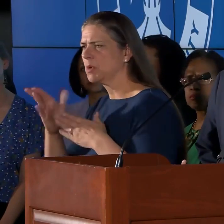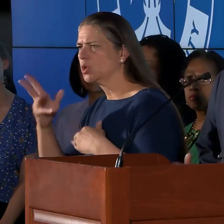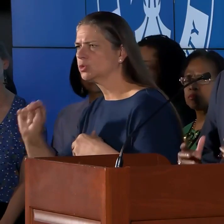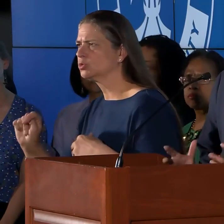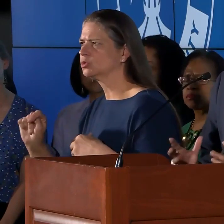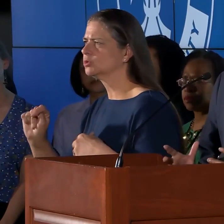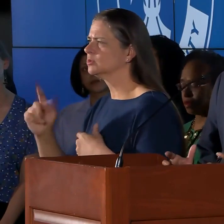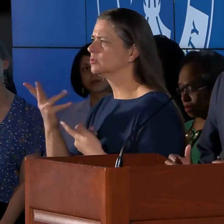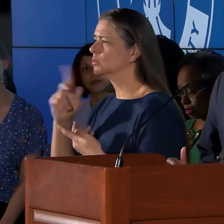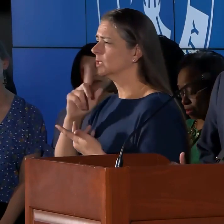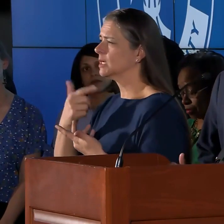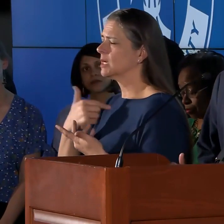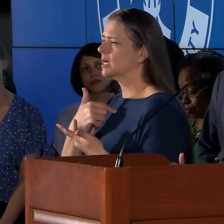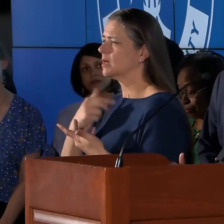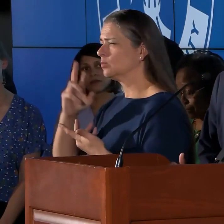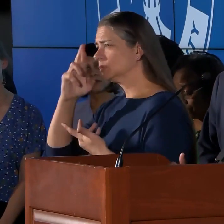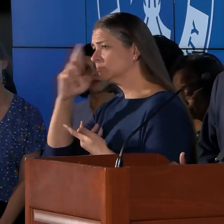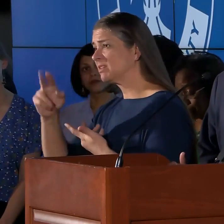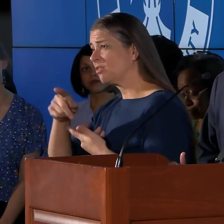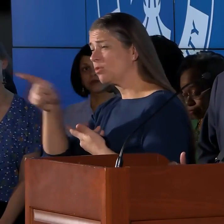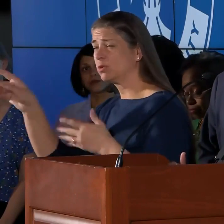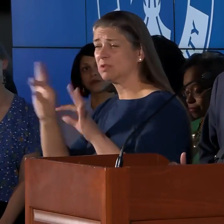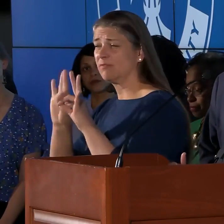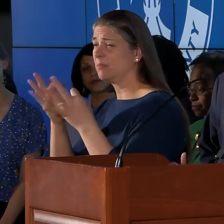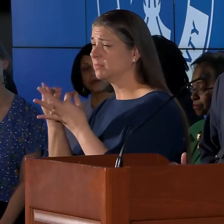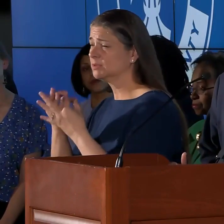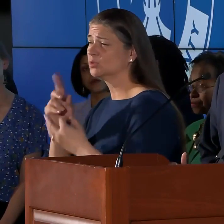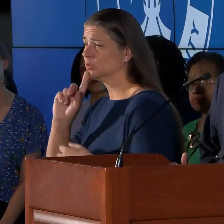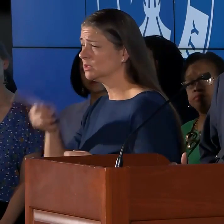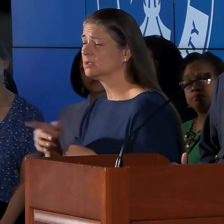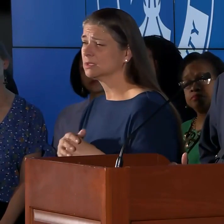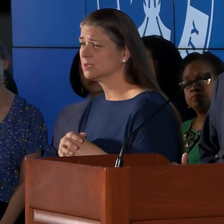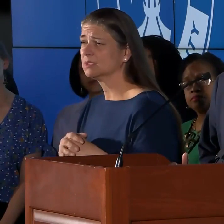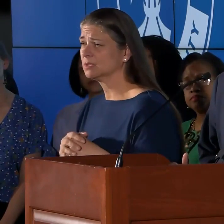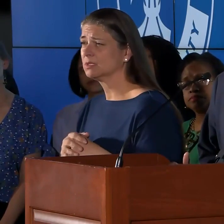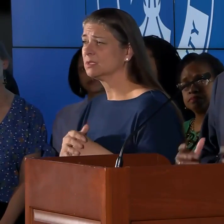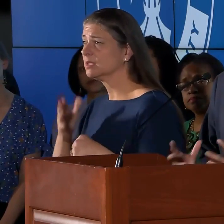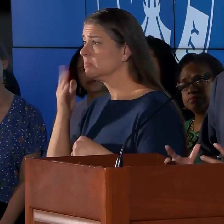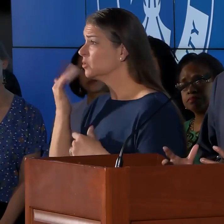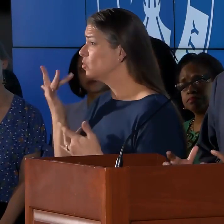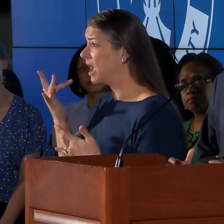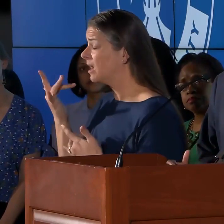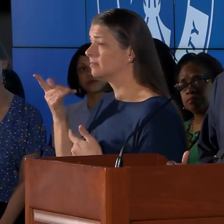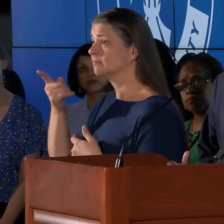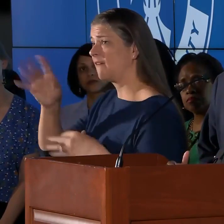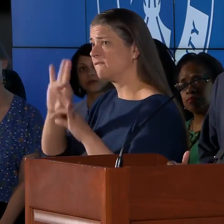much respect for the families um because they were still present and